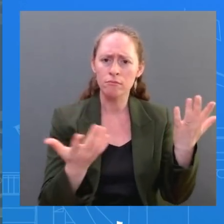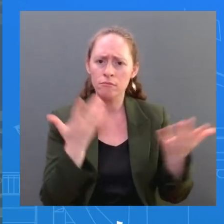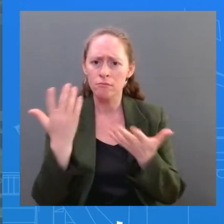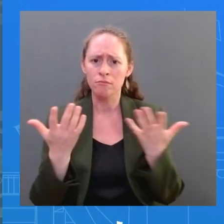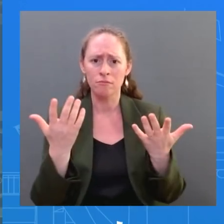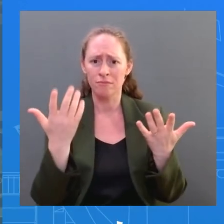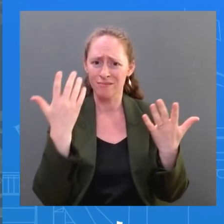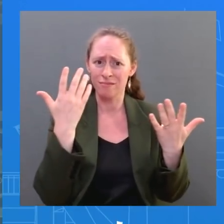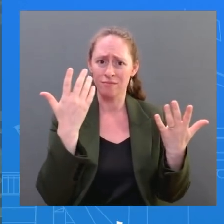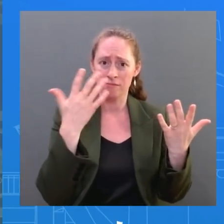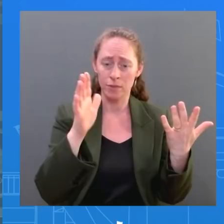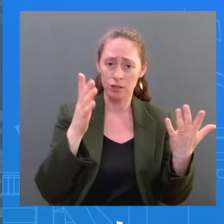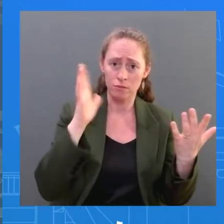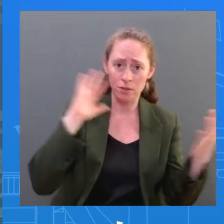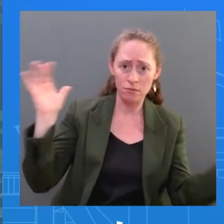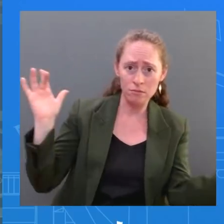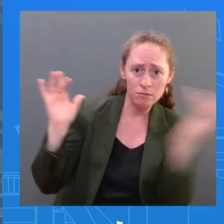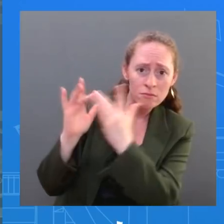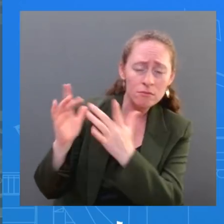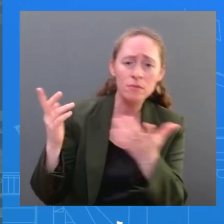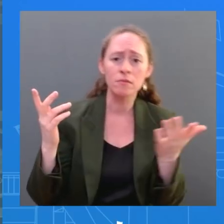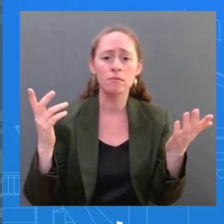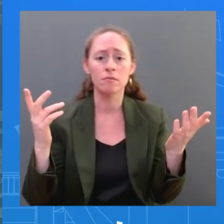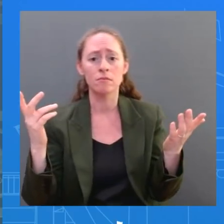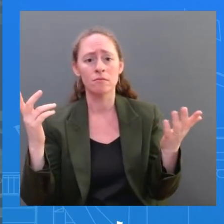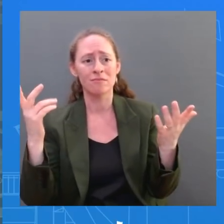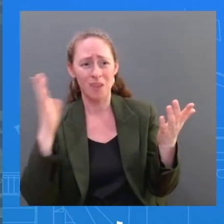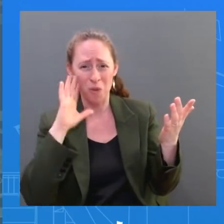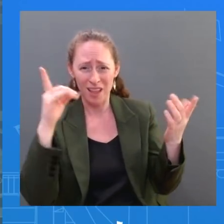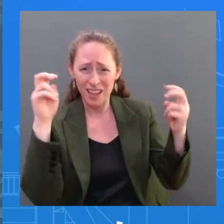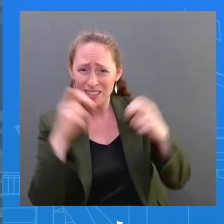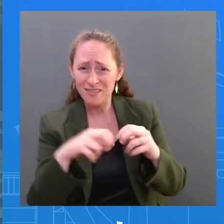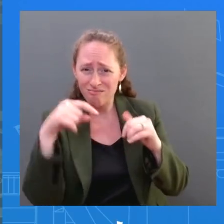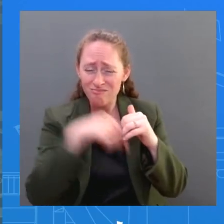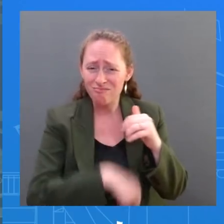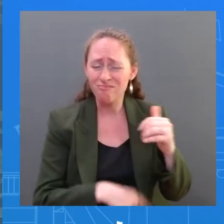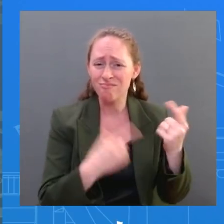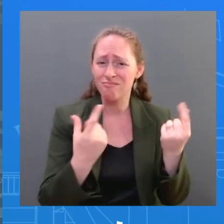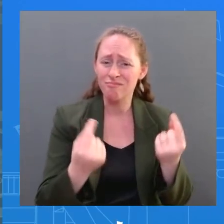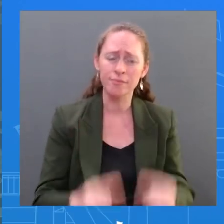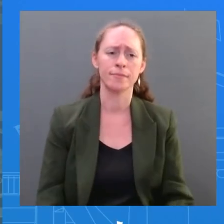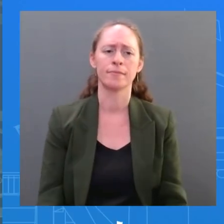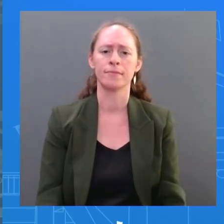and what he'll be doing on his travel in the Middle East. But I can assure you that he has been closely